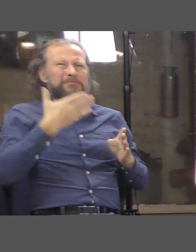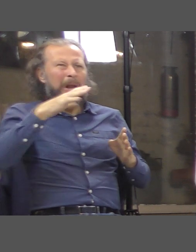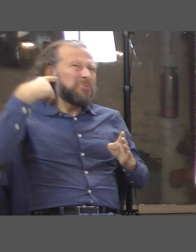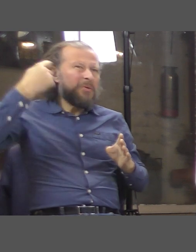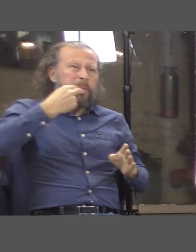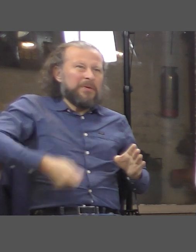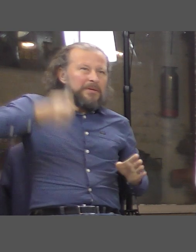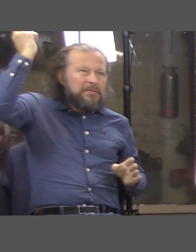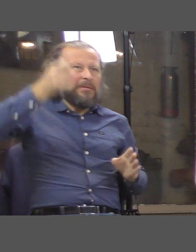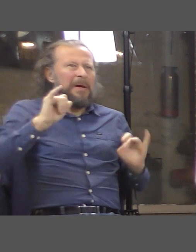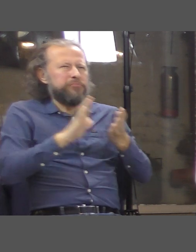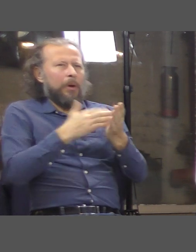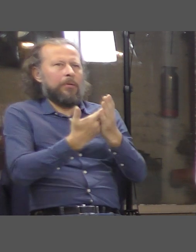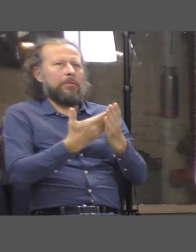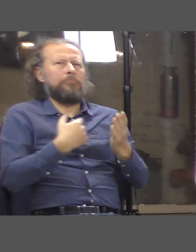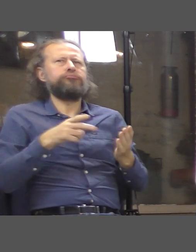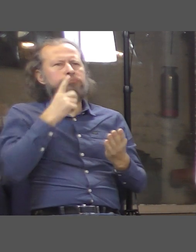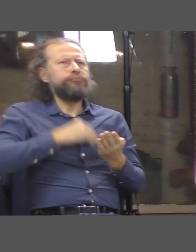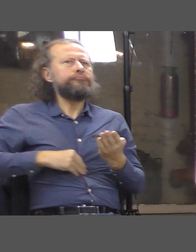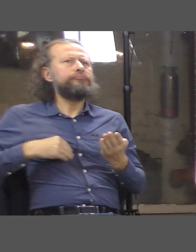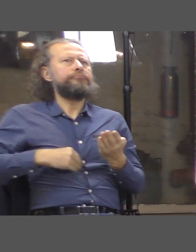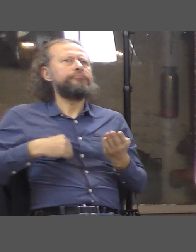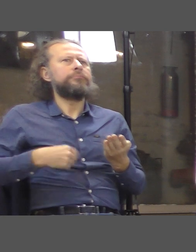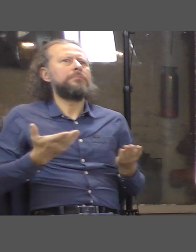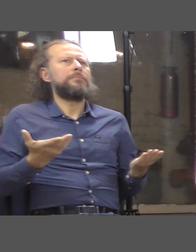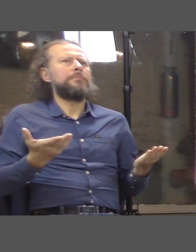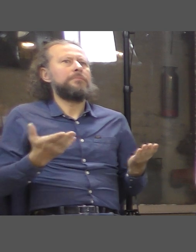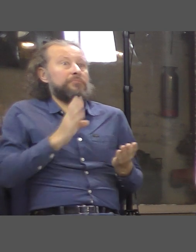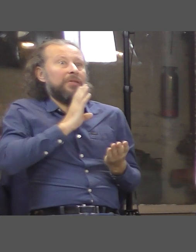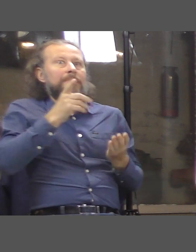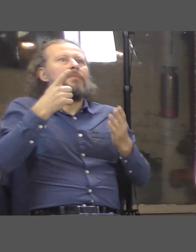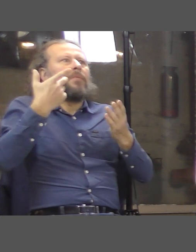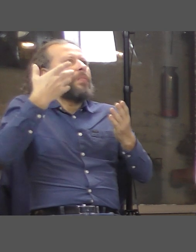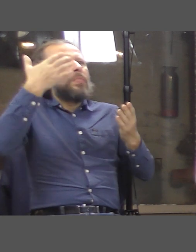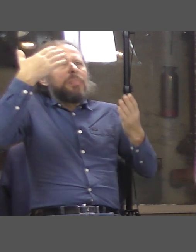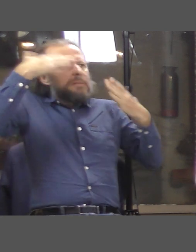Such is the wonder of deaf athletes, it's an unpleasant matter.